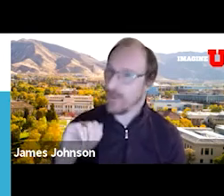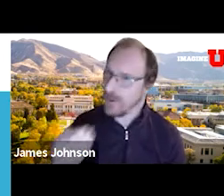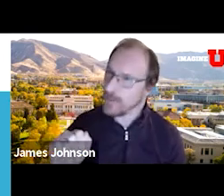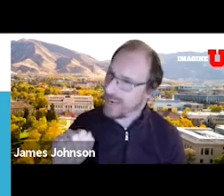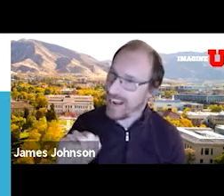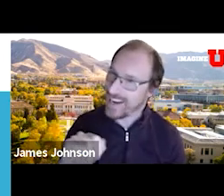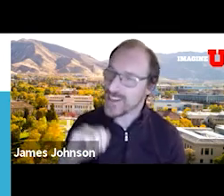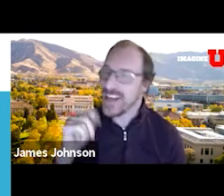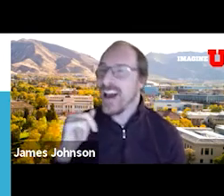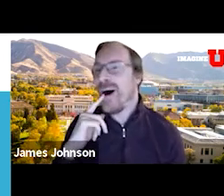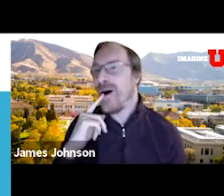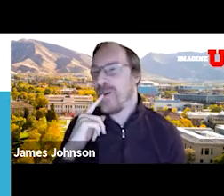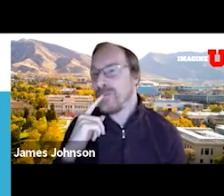I've earned my age.